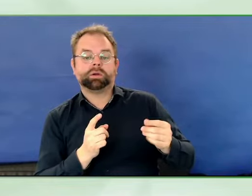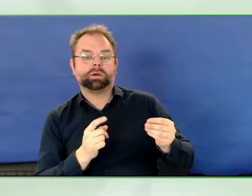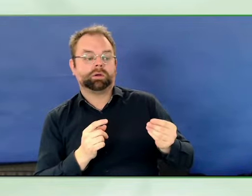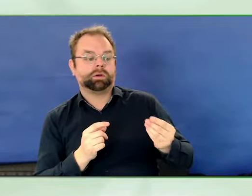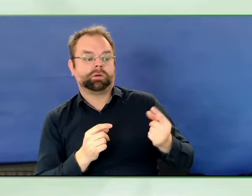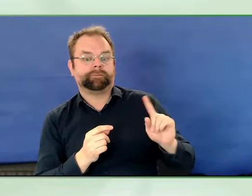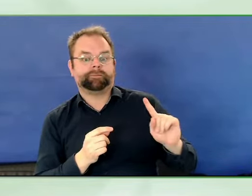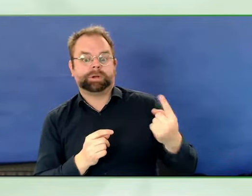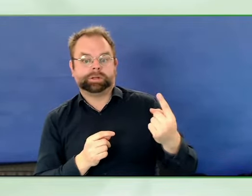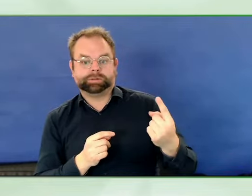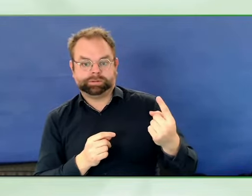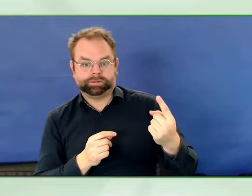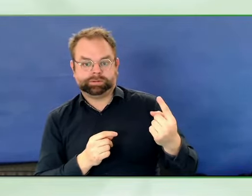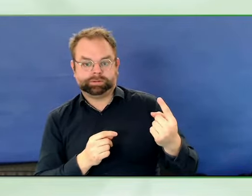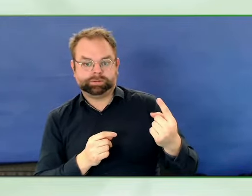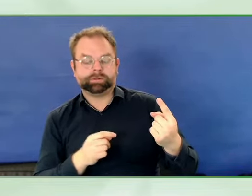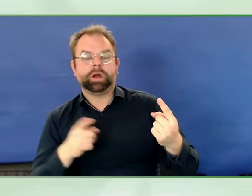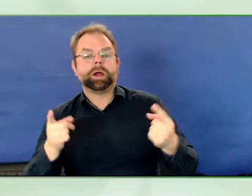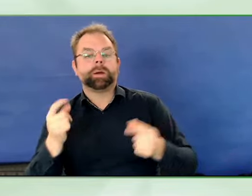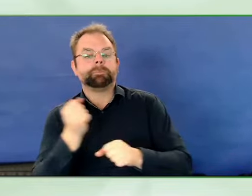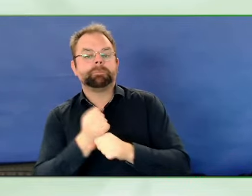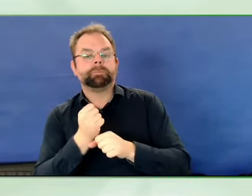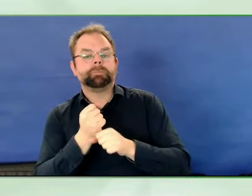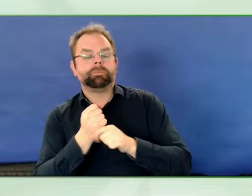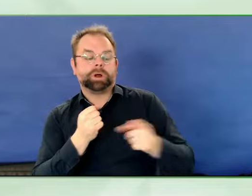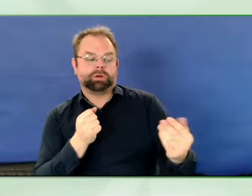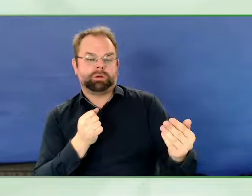Is there information that's out there that can support you?